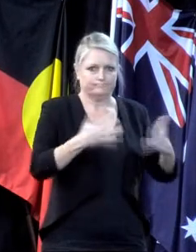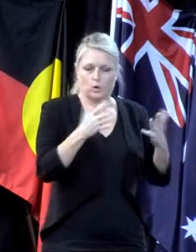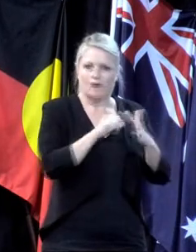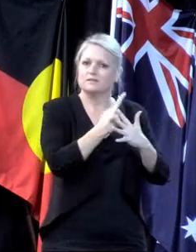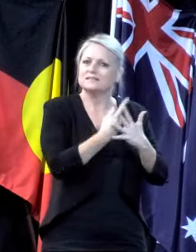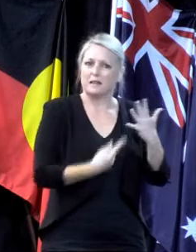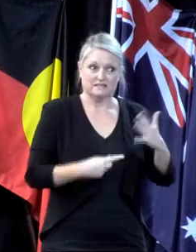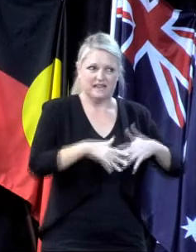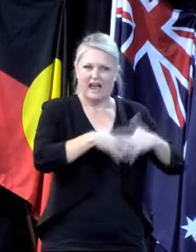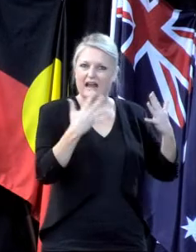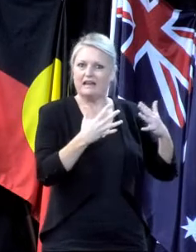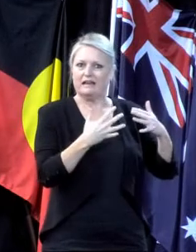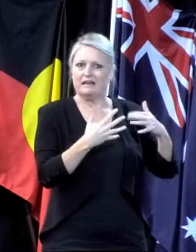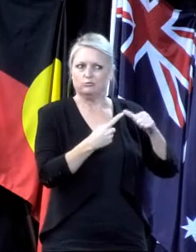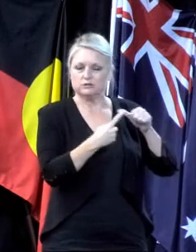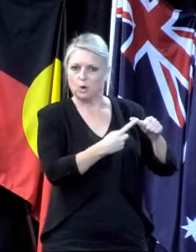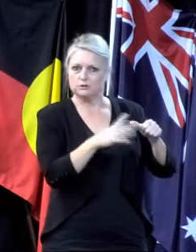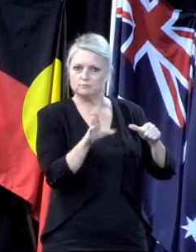Ms. Morris, did you have anything to say about that,